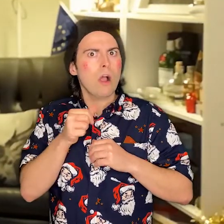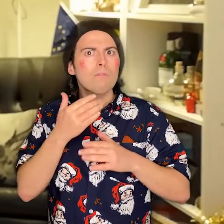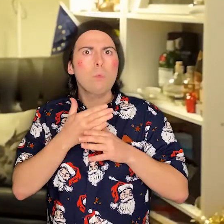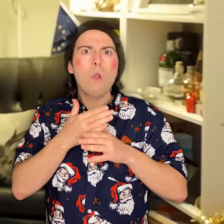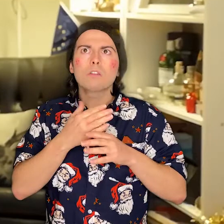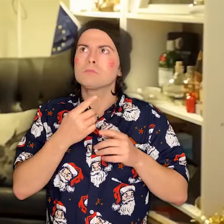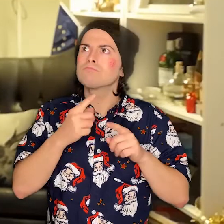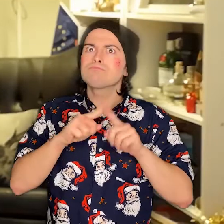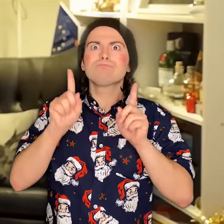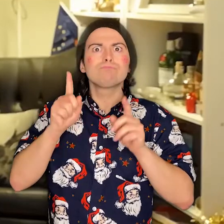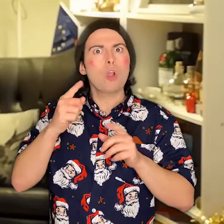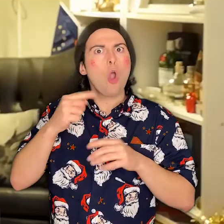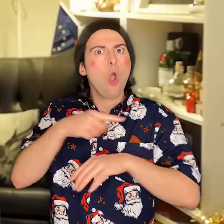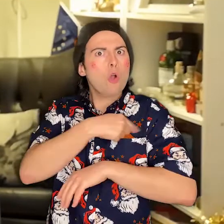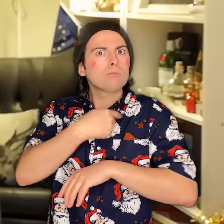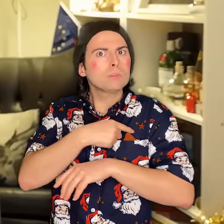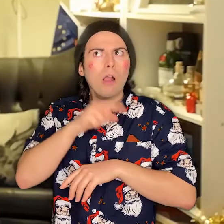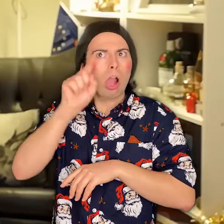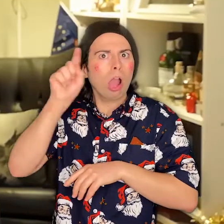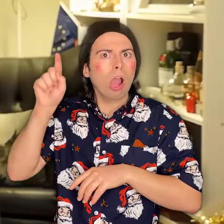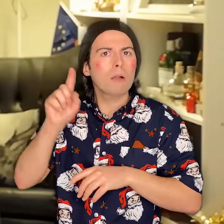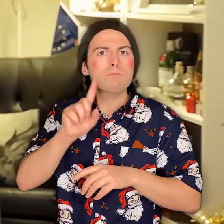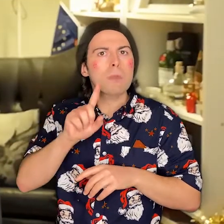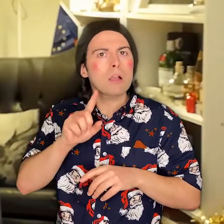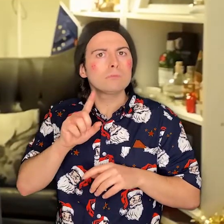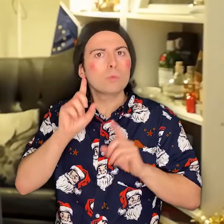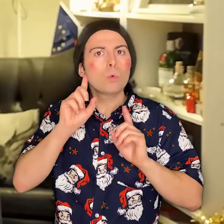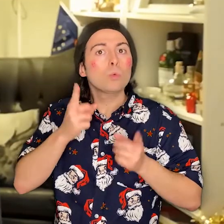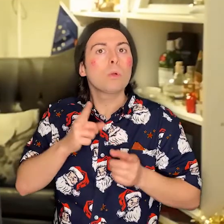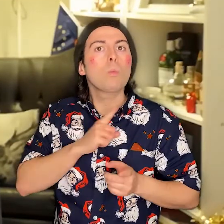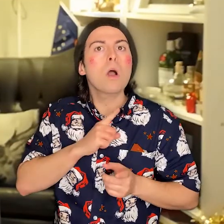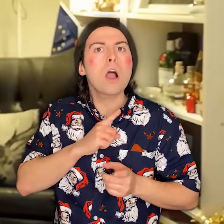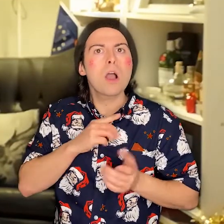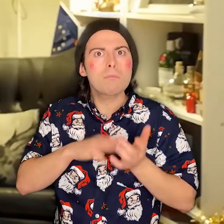from Shipman and that they should ‘Watch out for that one’.